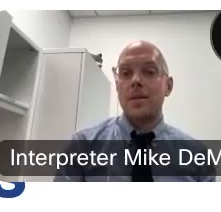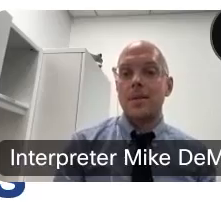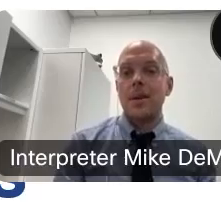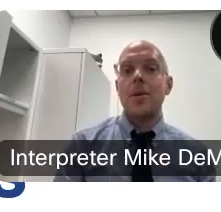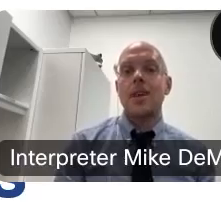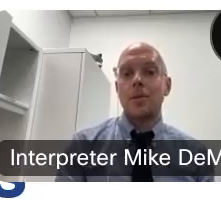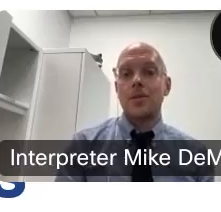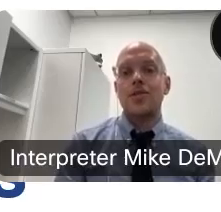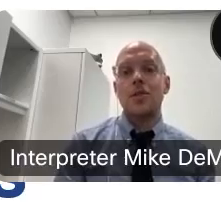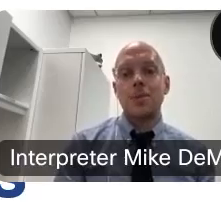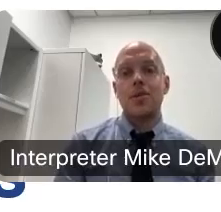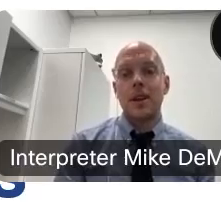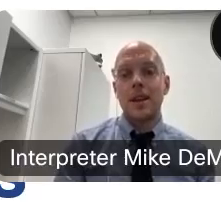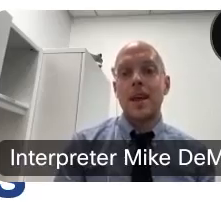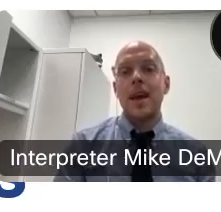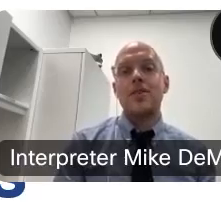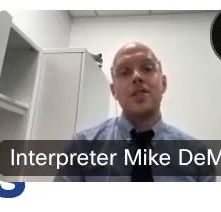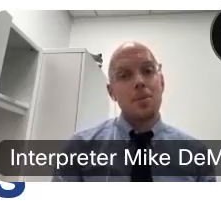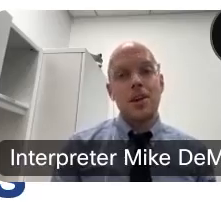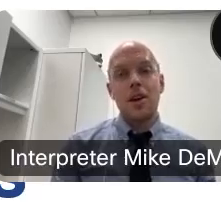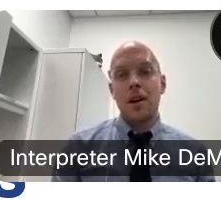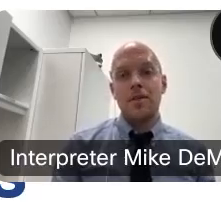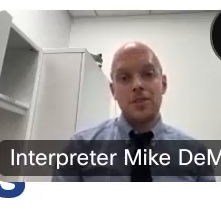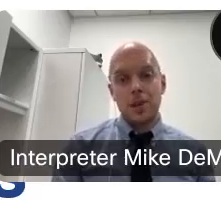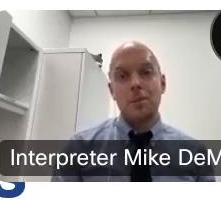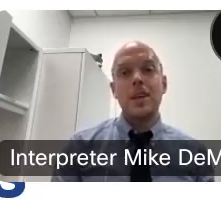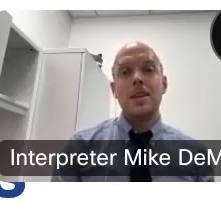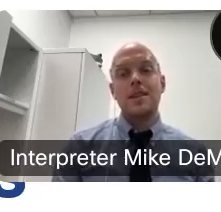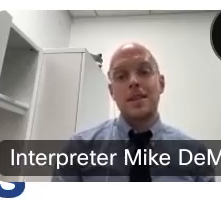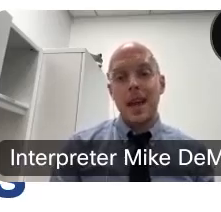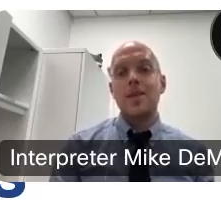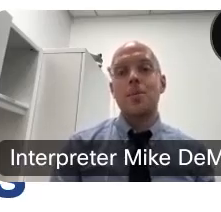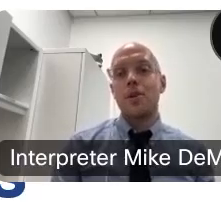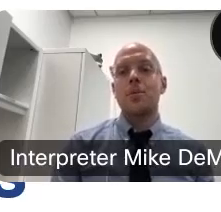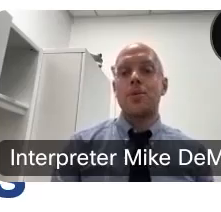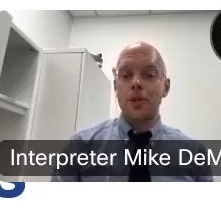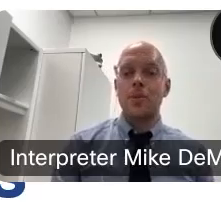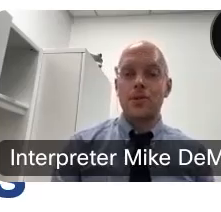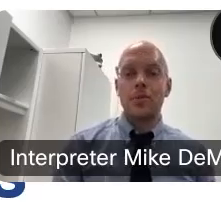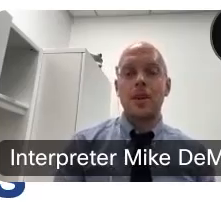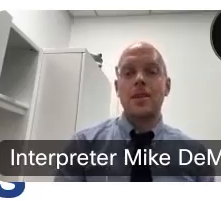Now, those captions should be running and should not be cut off and should be completed until the end of the program before the commercial begins.